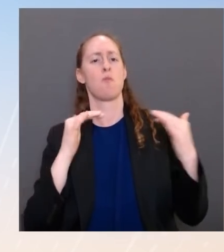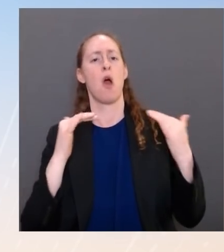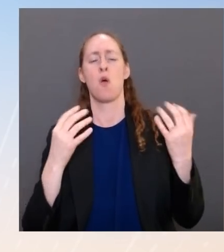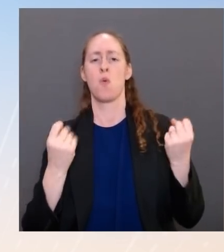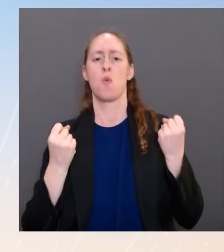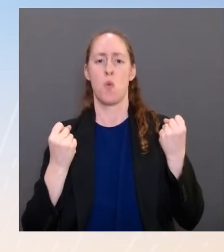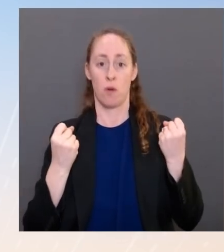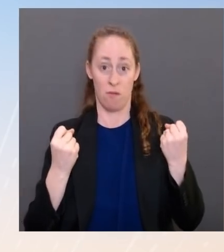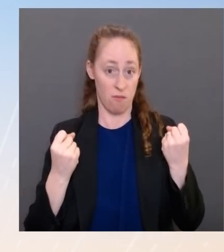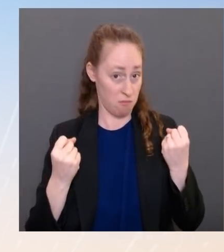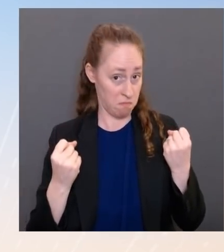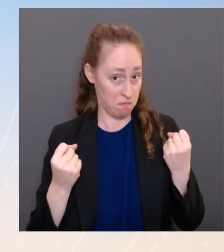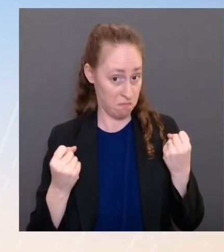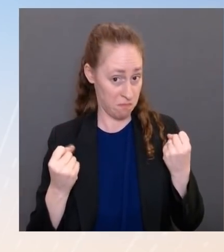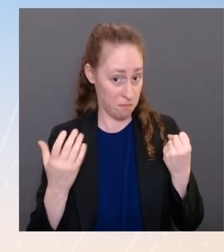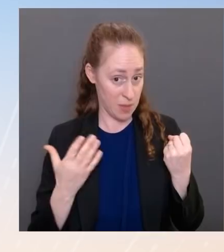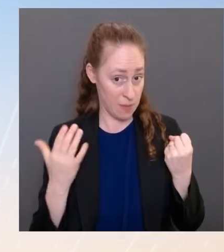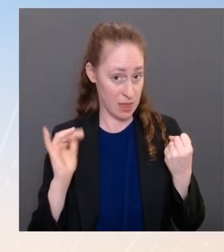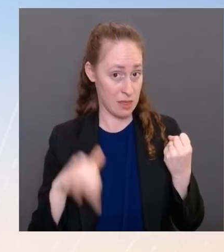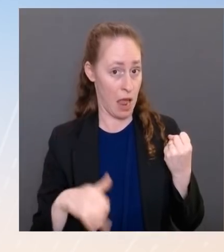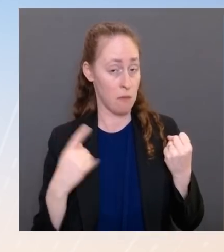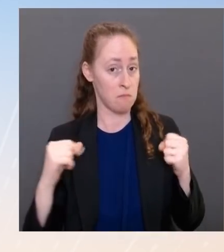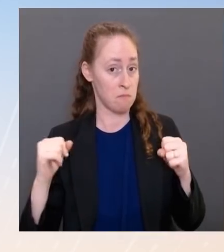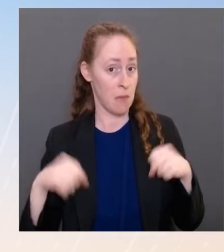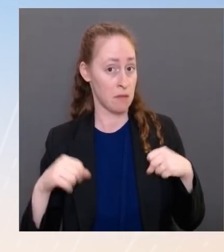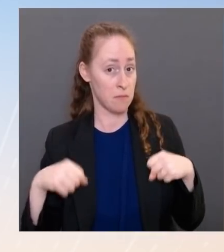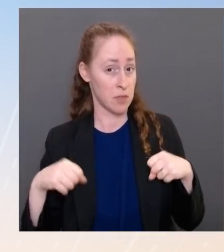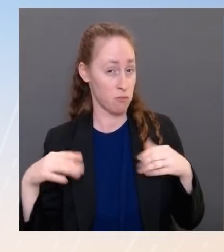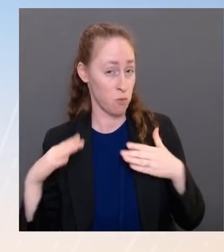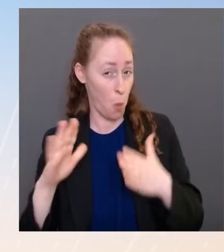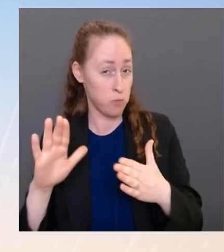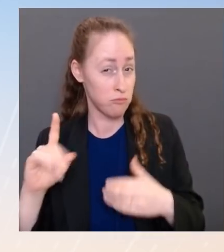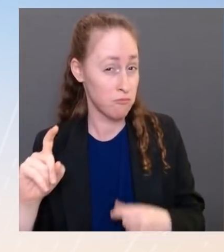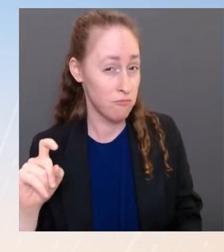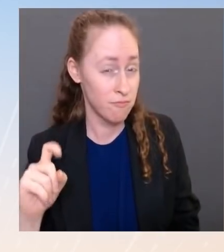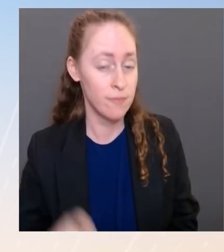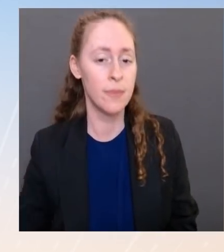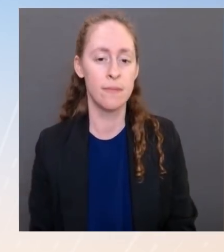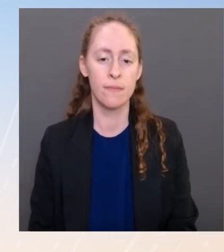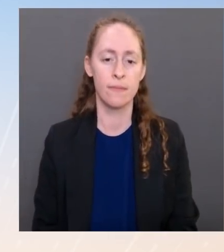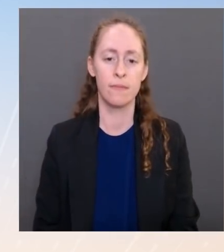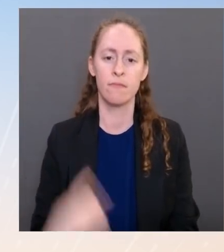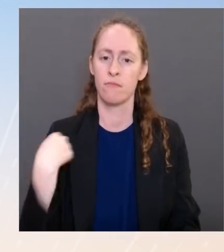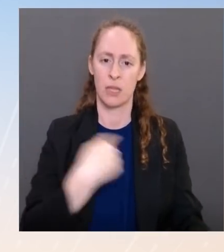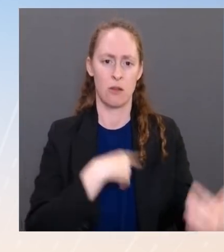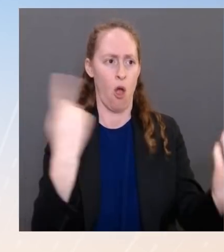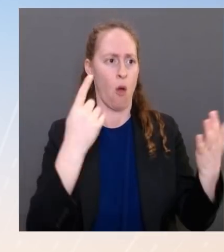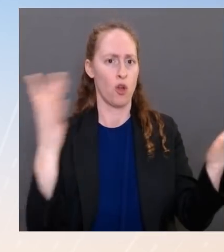including the party that has invaded the other country, to be a part of that, and they haven't shown a willingness to sit at the negotiating table.